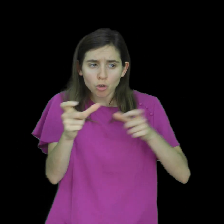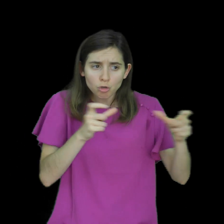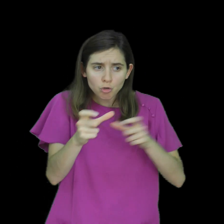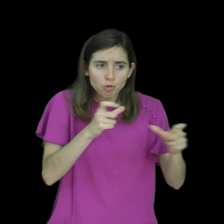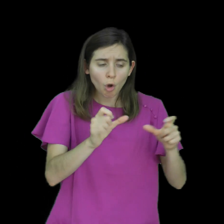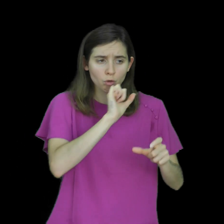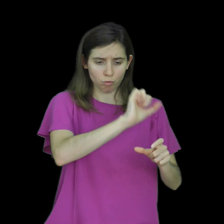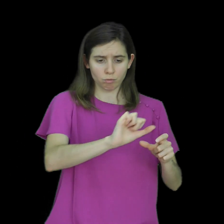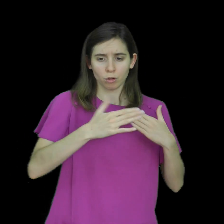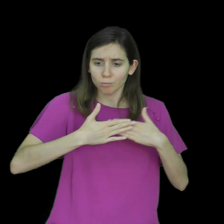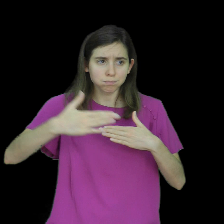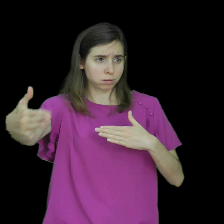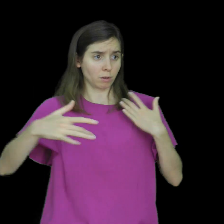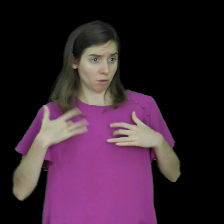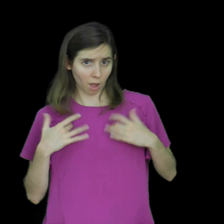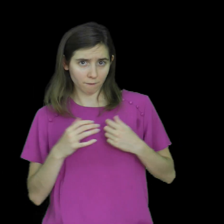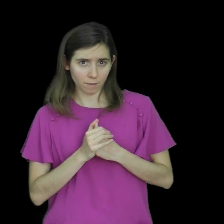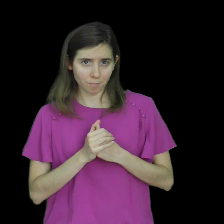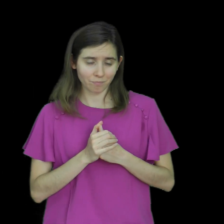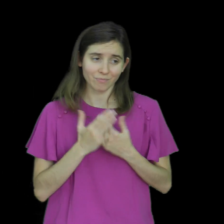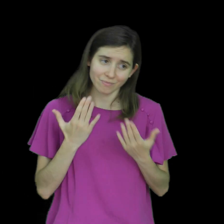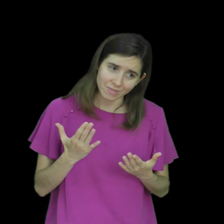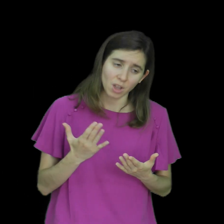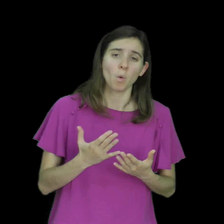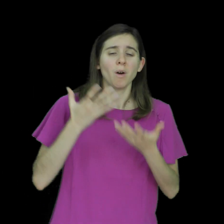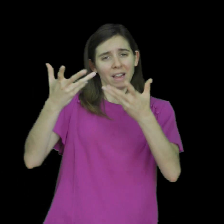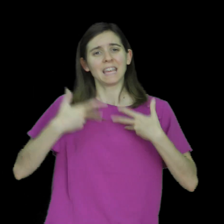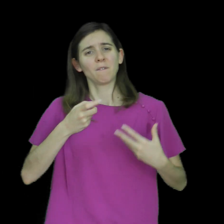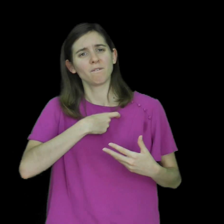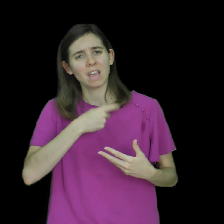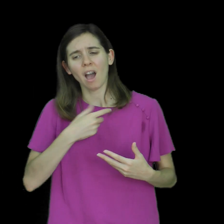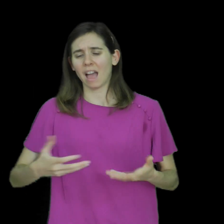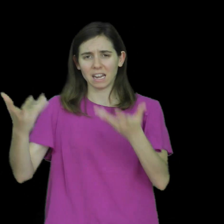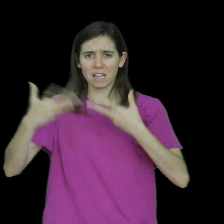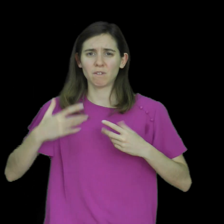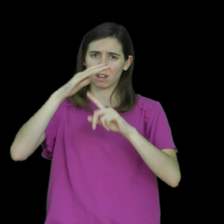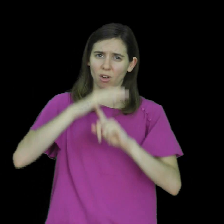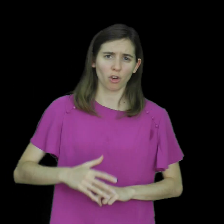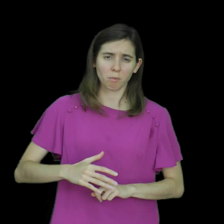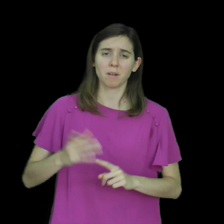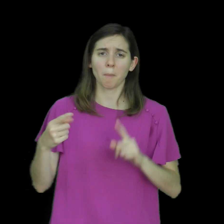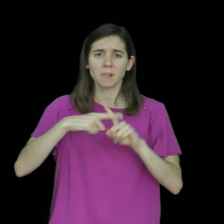doesn't progress. This outdated paradigm causes fear and discouragement. In